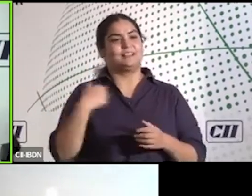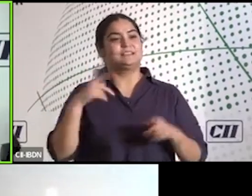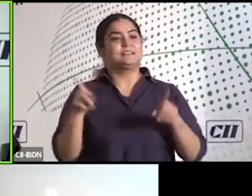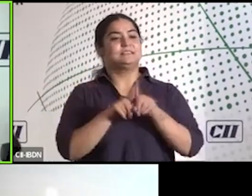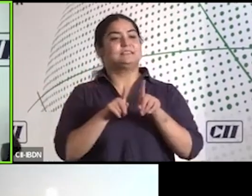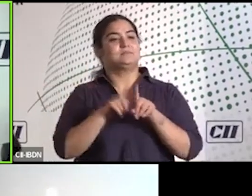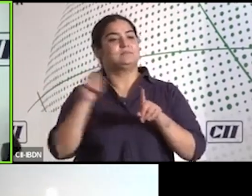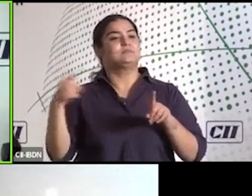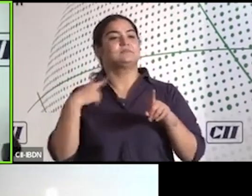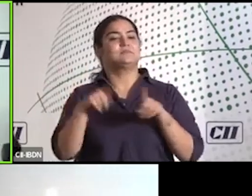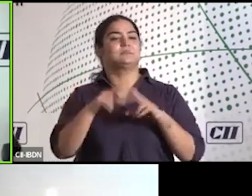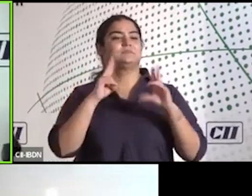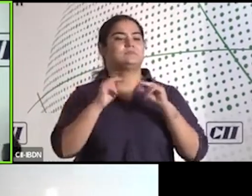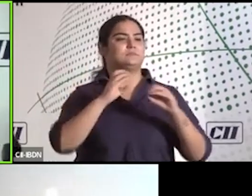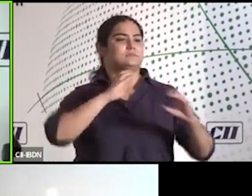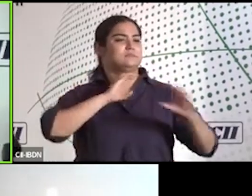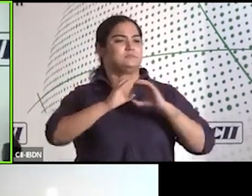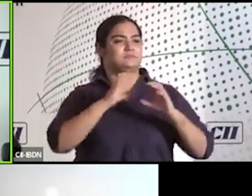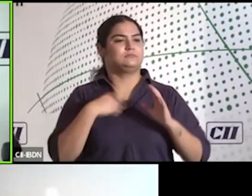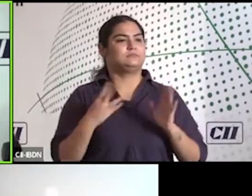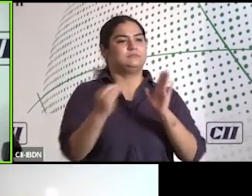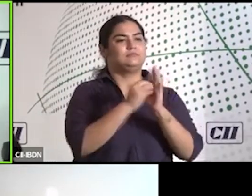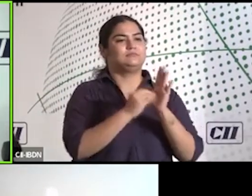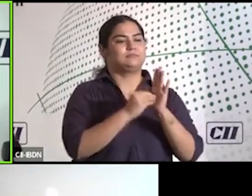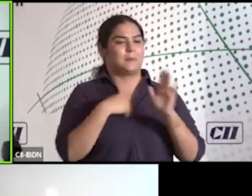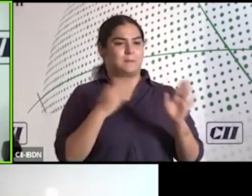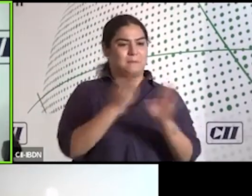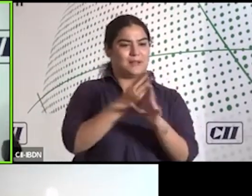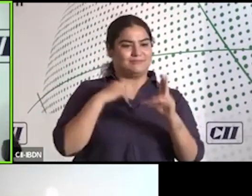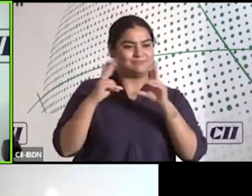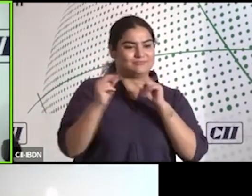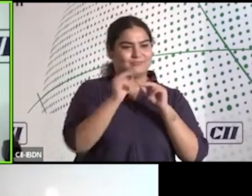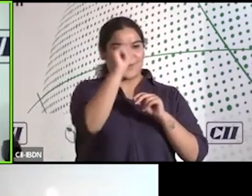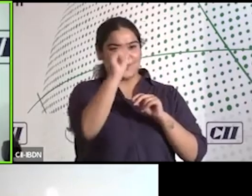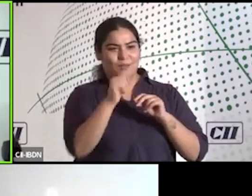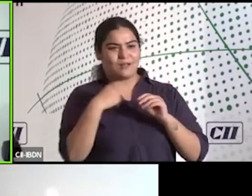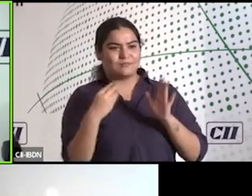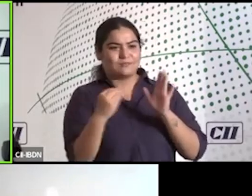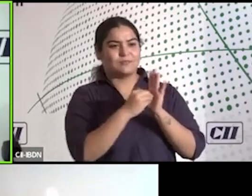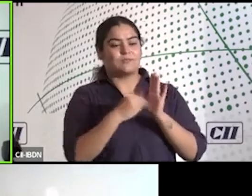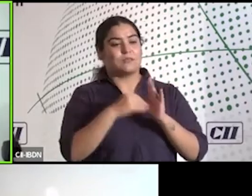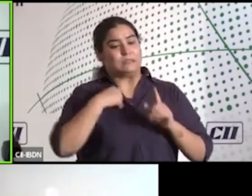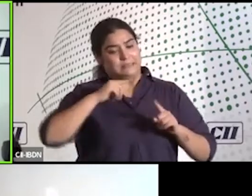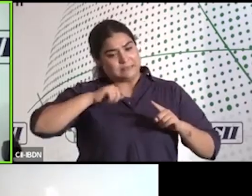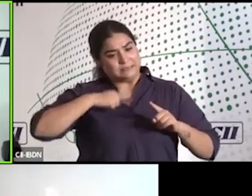when we started talking some months ago and what what we were trying to do.